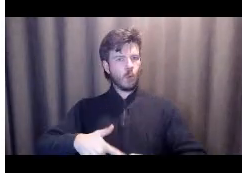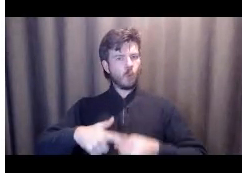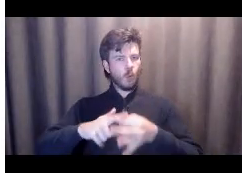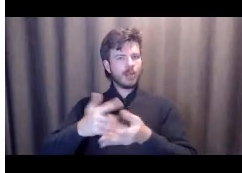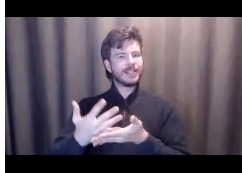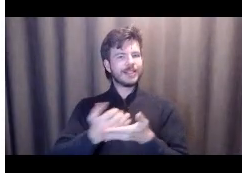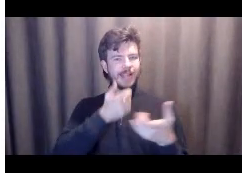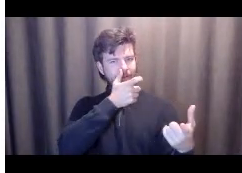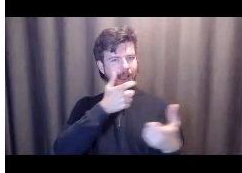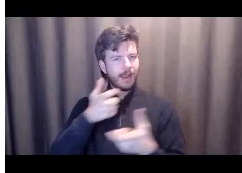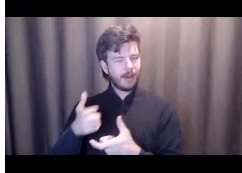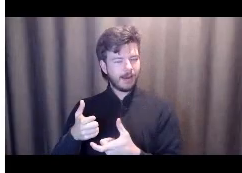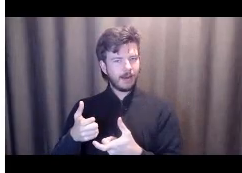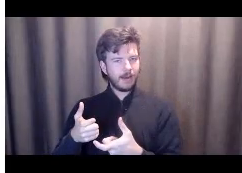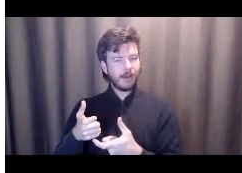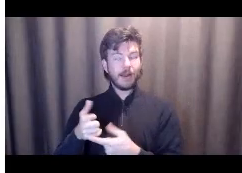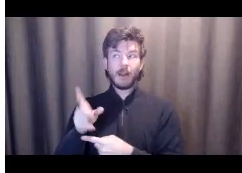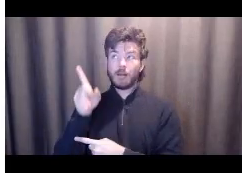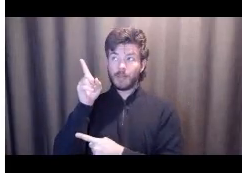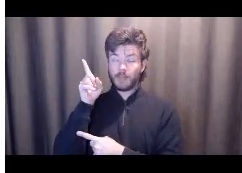to check for registered providers.